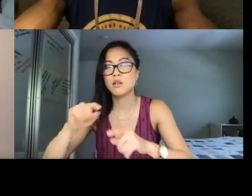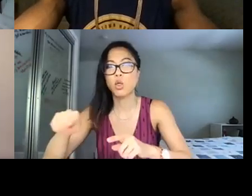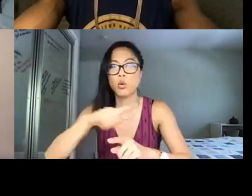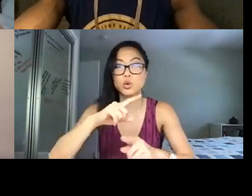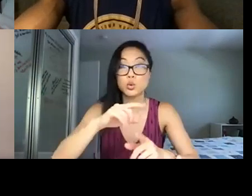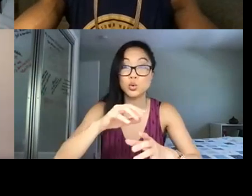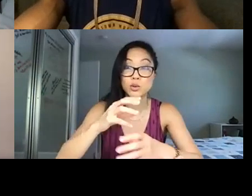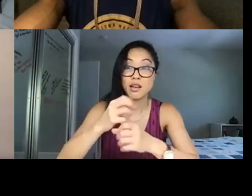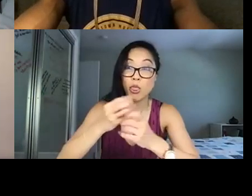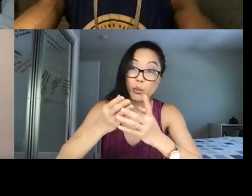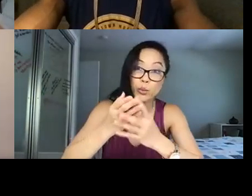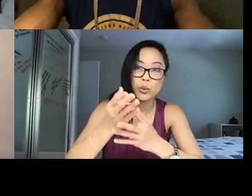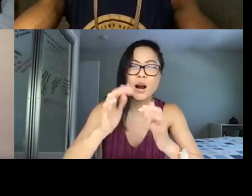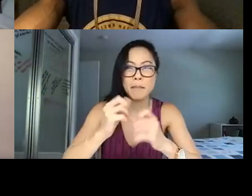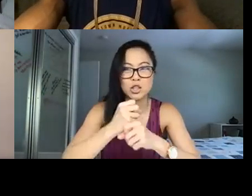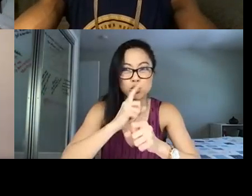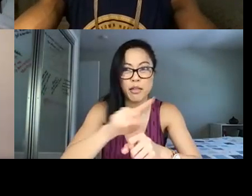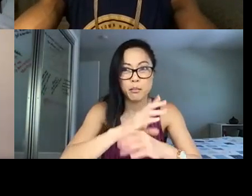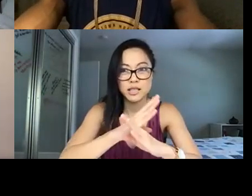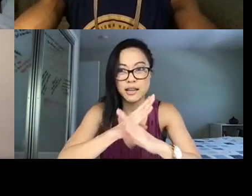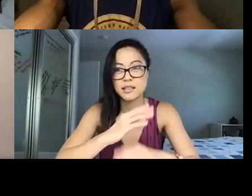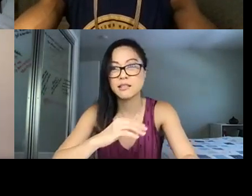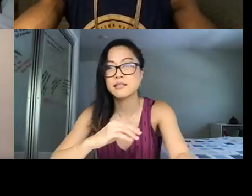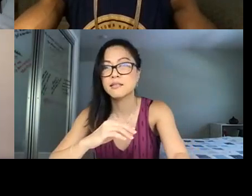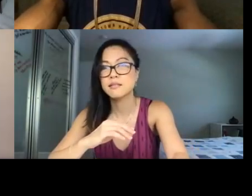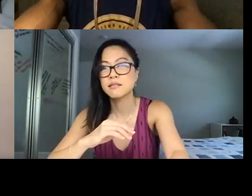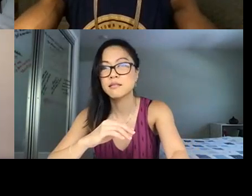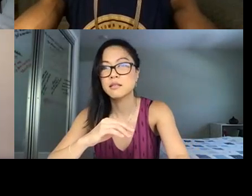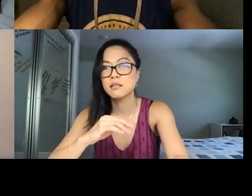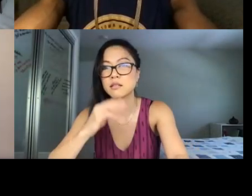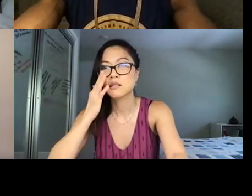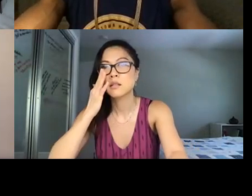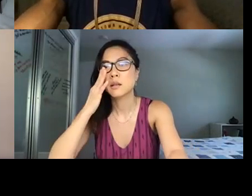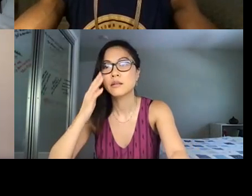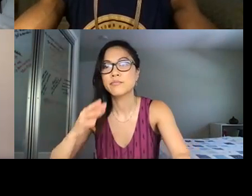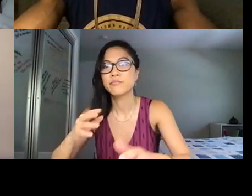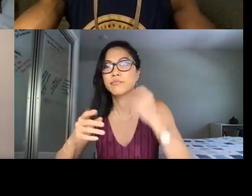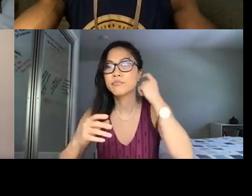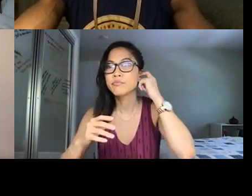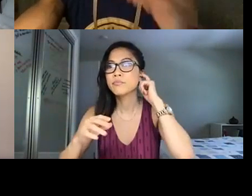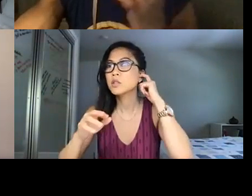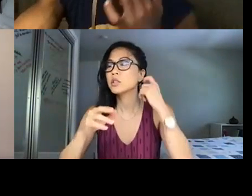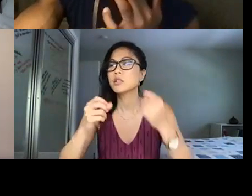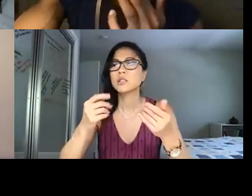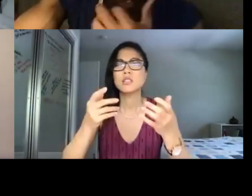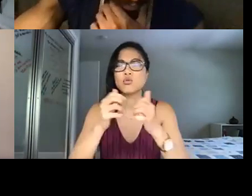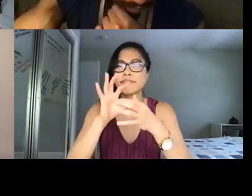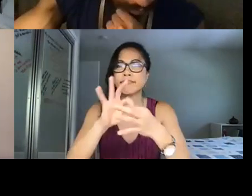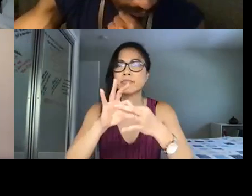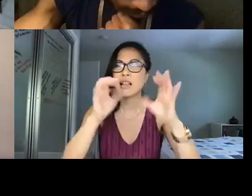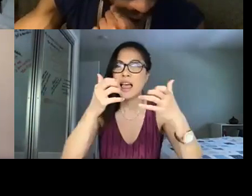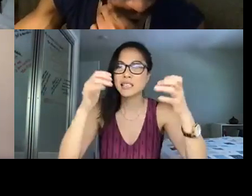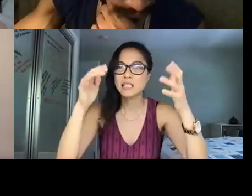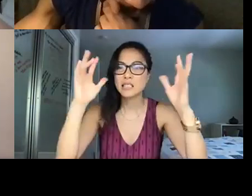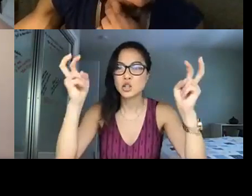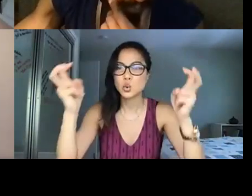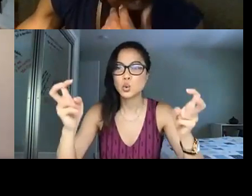It would be great to hear about class issues and the panelist's experiences: how has your status of being well known creatives or worked in major well-known